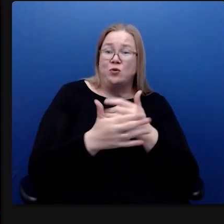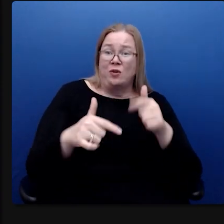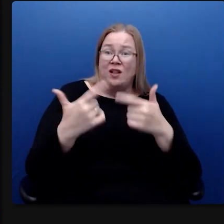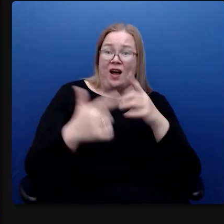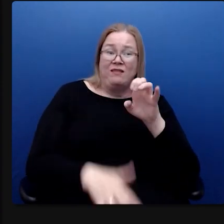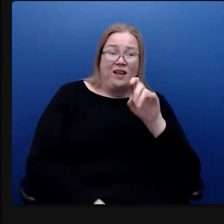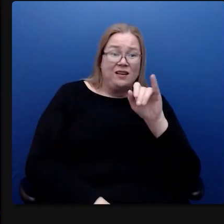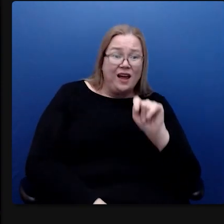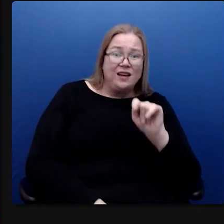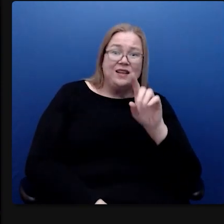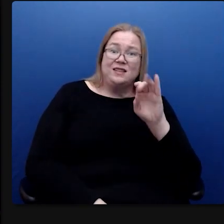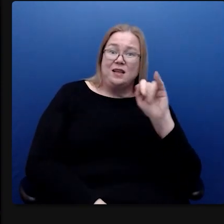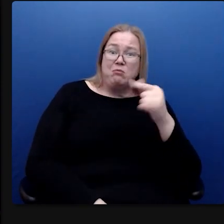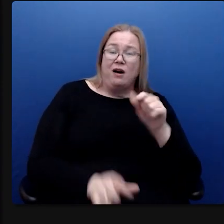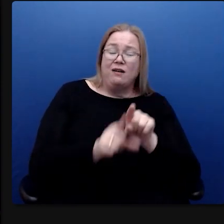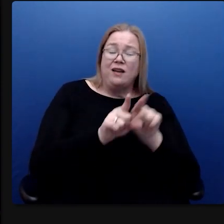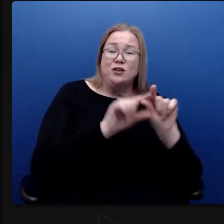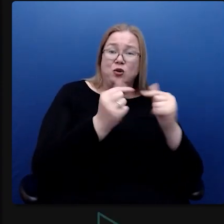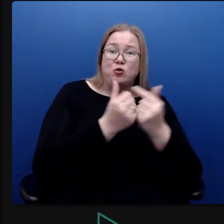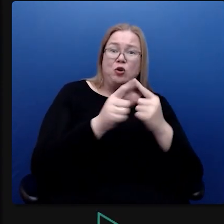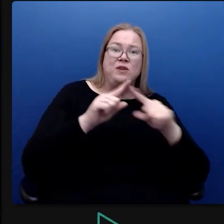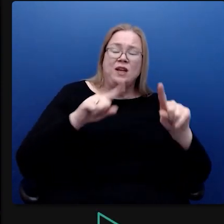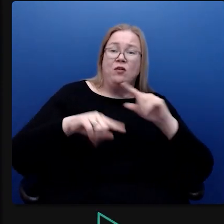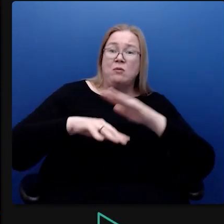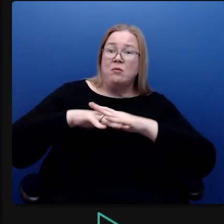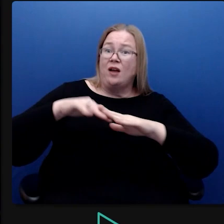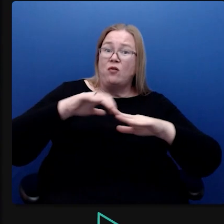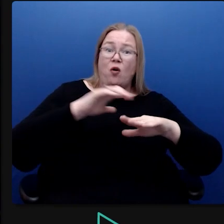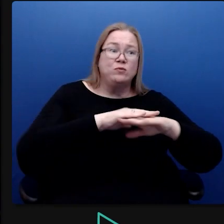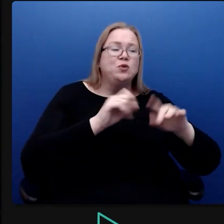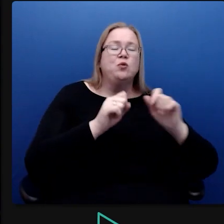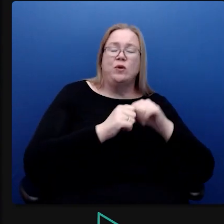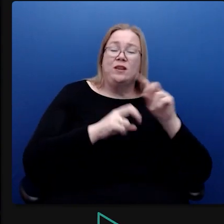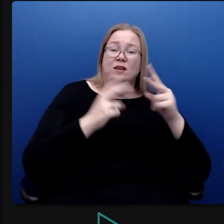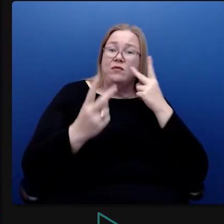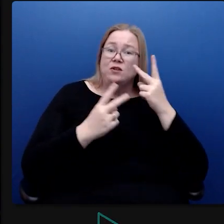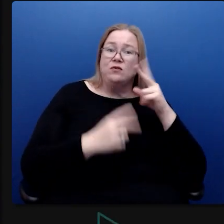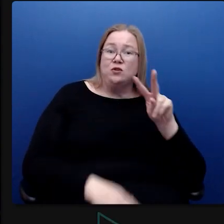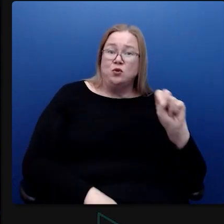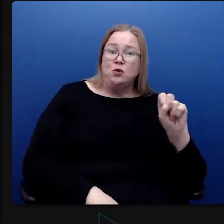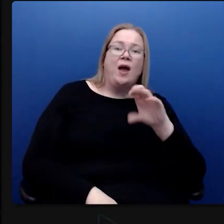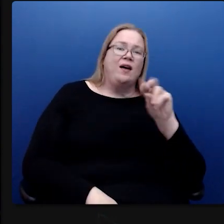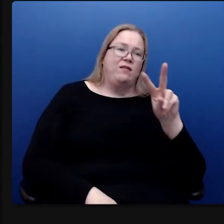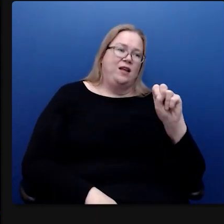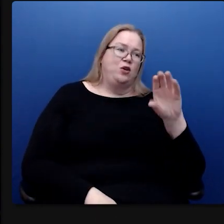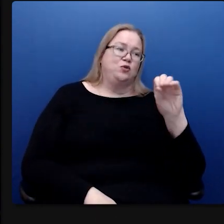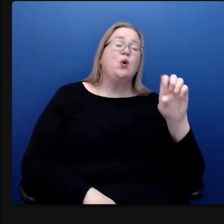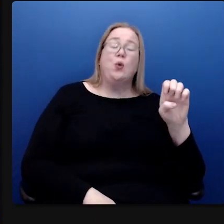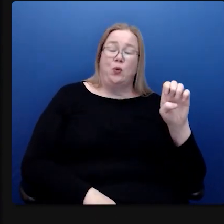do live editing, debug as a group on different platforms with Visual Studio and VS Code.